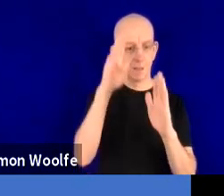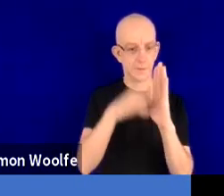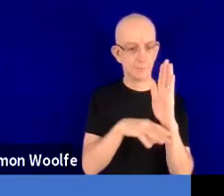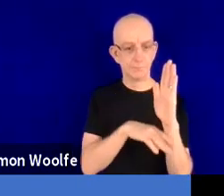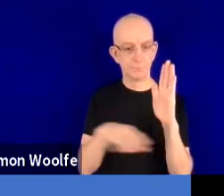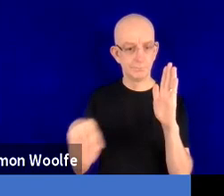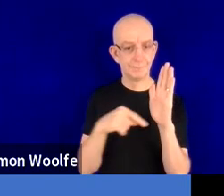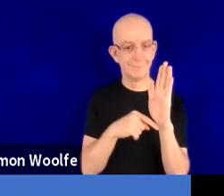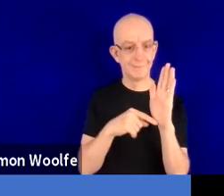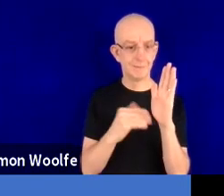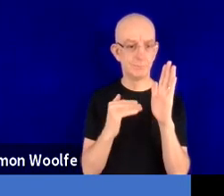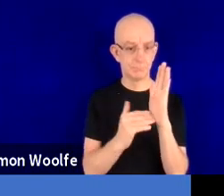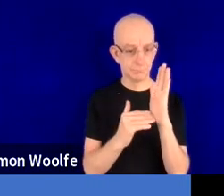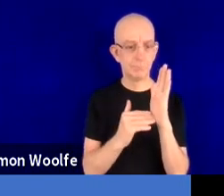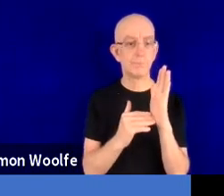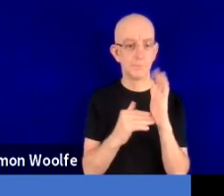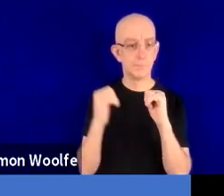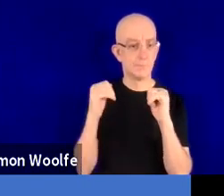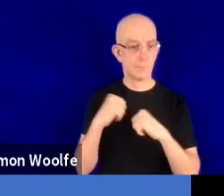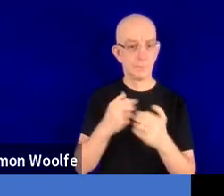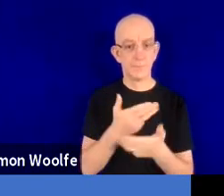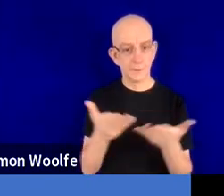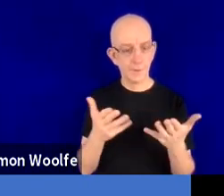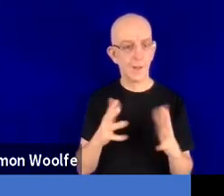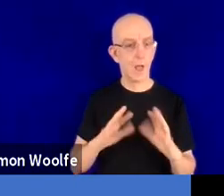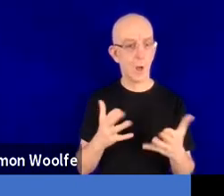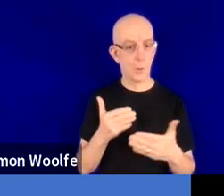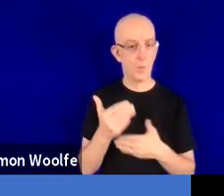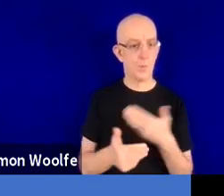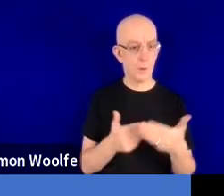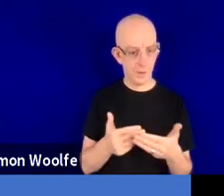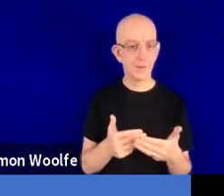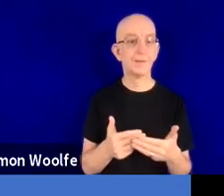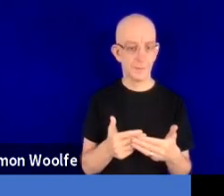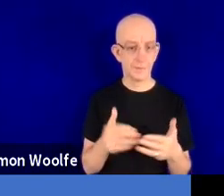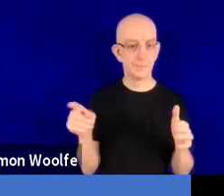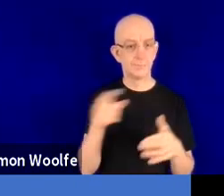What we need to do after that and we are starting to invest in this is, okay